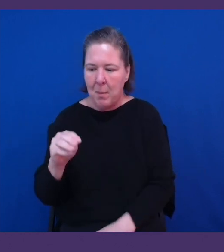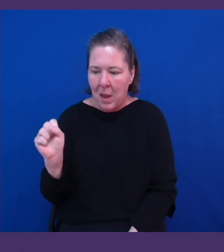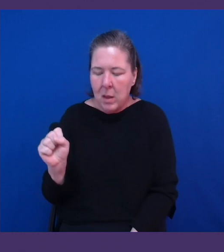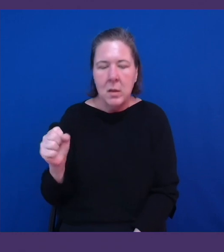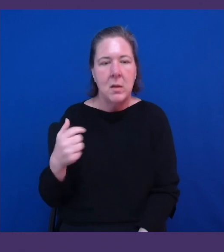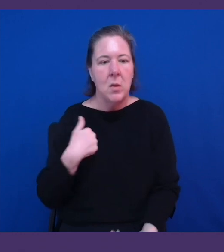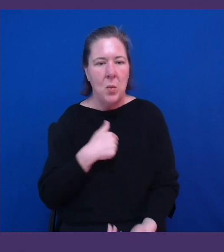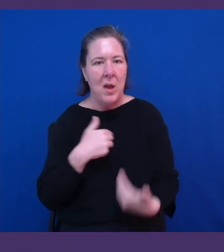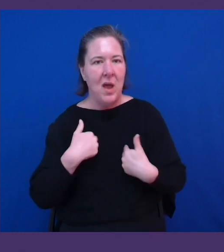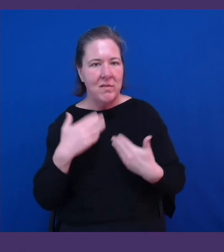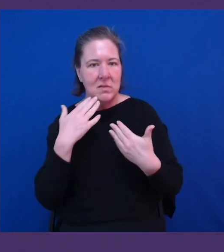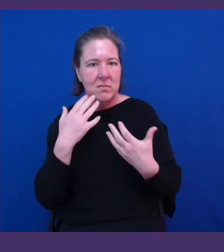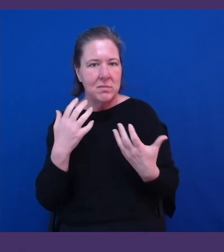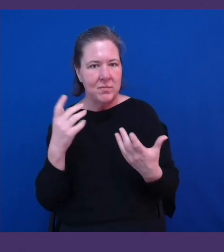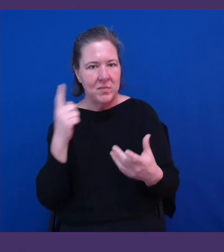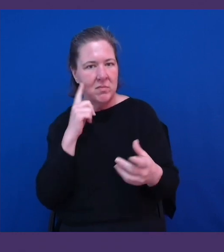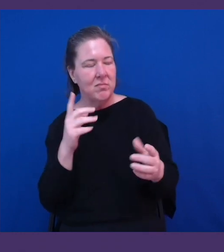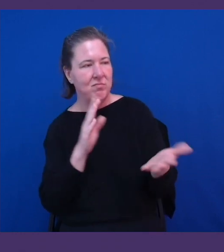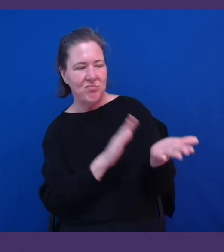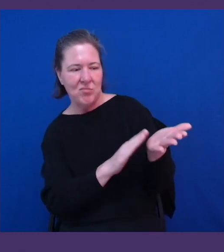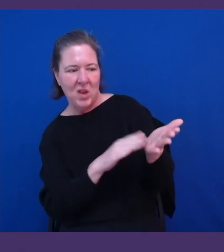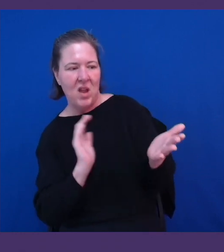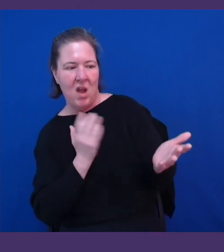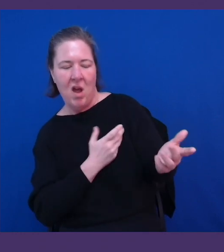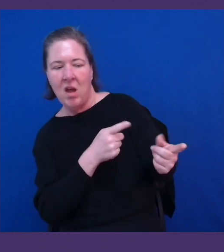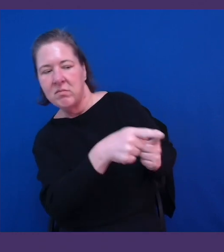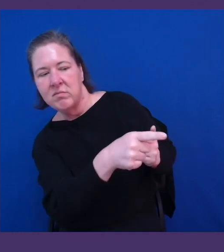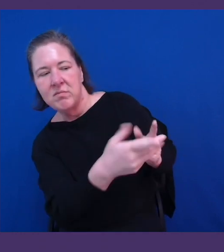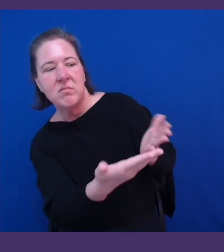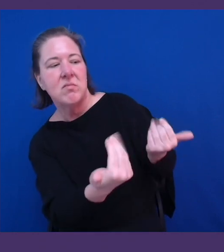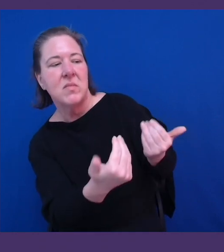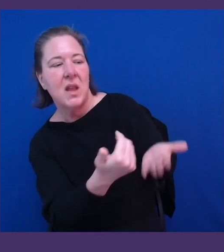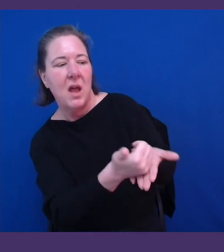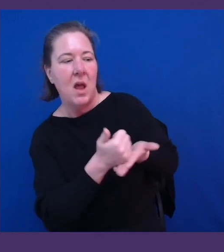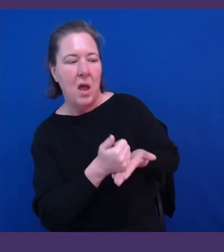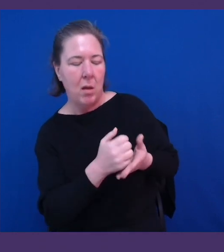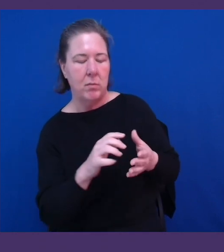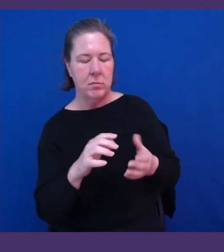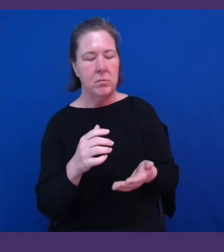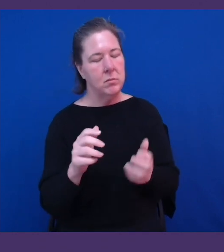of our colleagues that we can give too for some other help on this topic. Alli Hirt: Yeah, absolutely. So, I think at a high level,